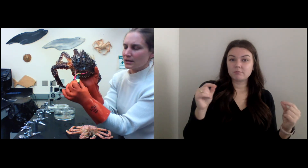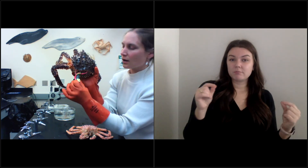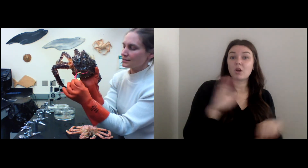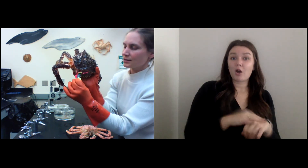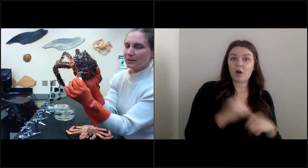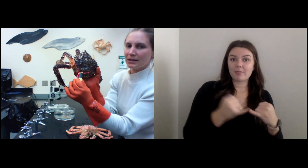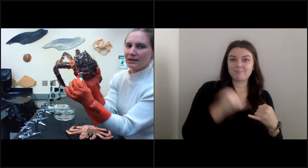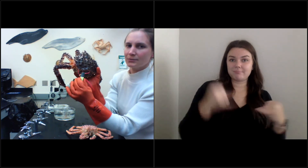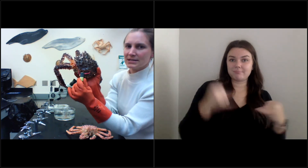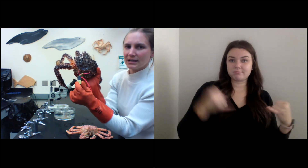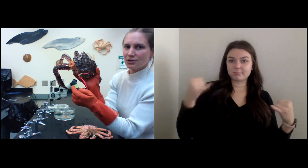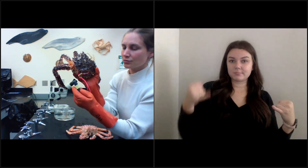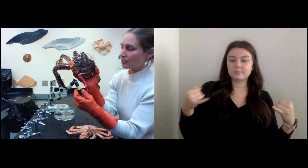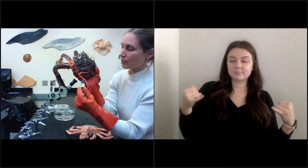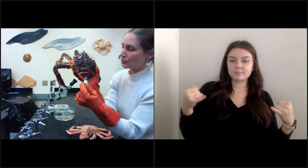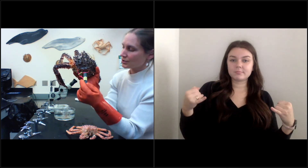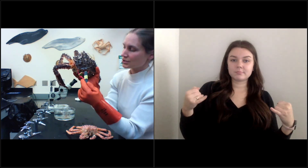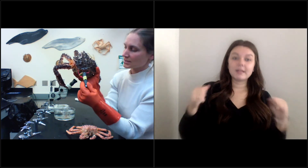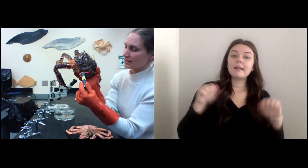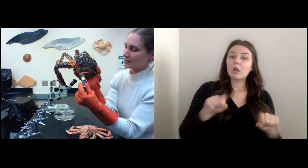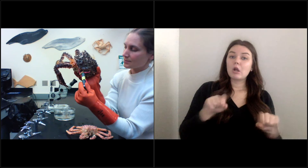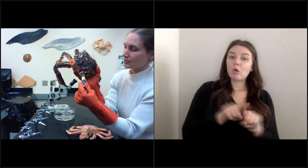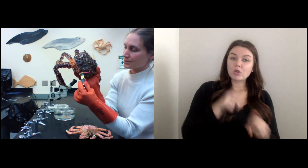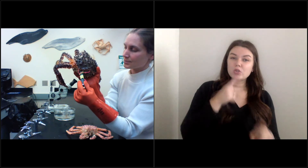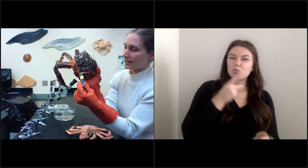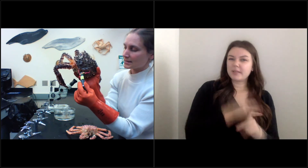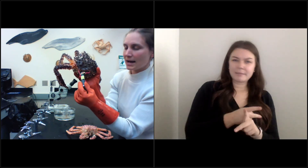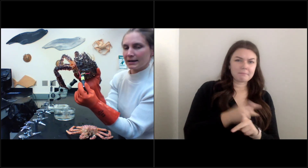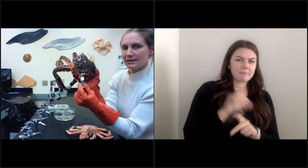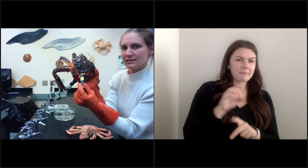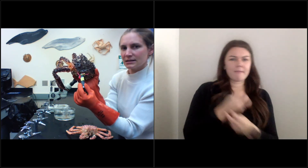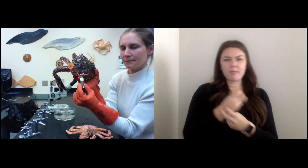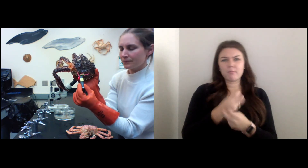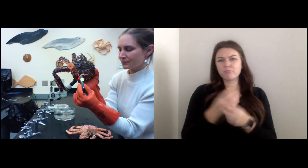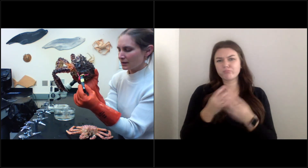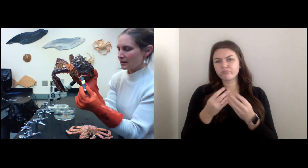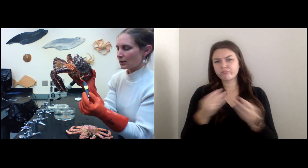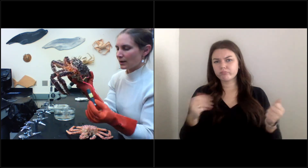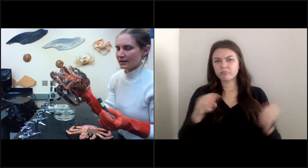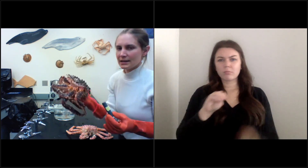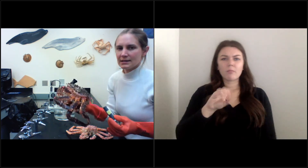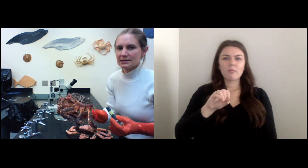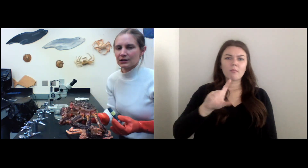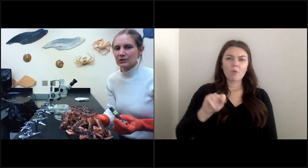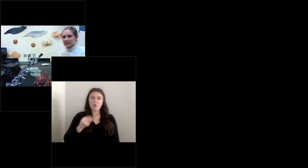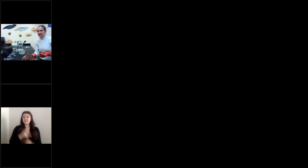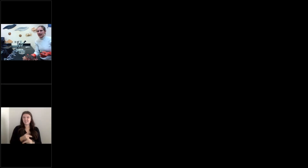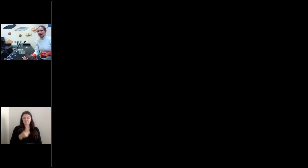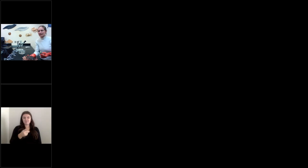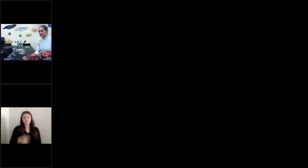So it can also be retained through the molt, just like the simpler spaghetti taggings. Now what is an acoustic tag?